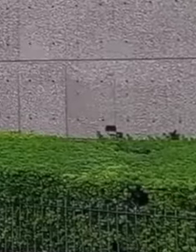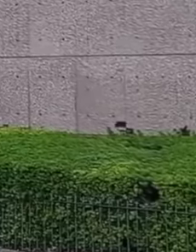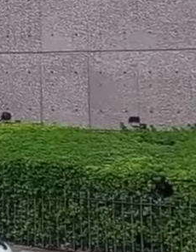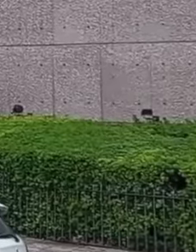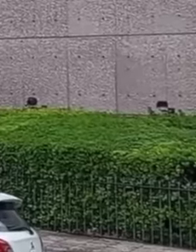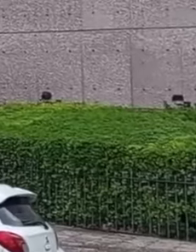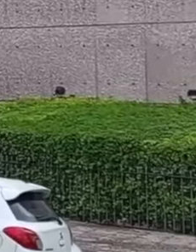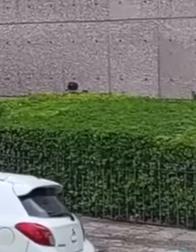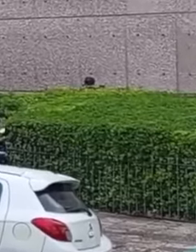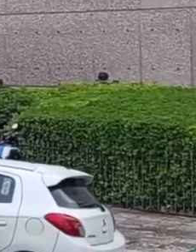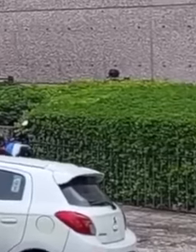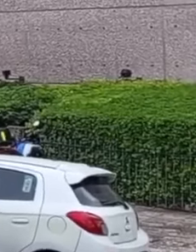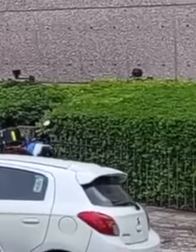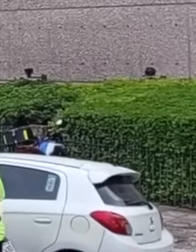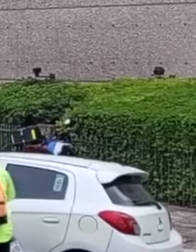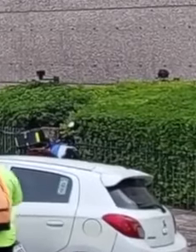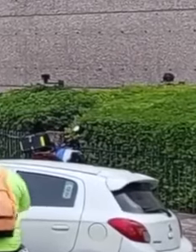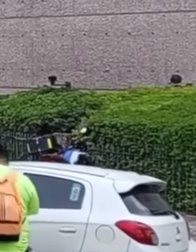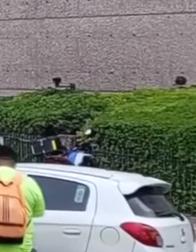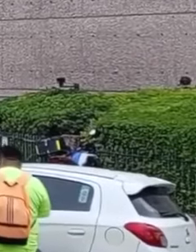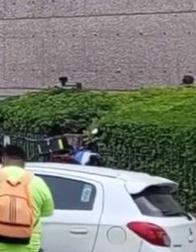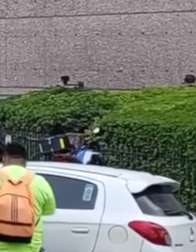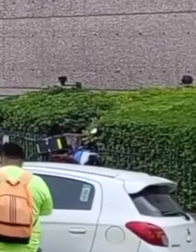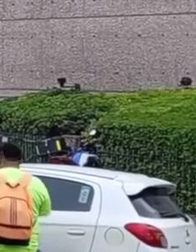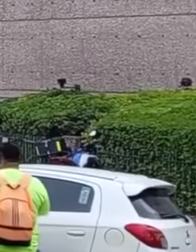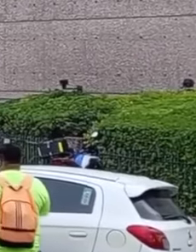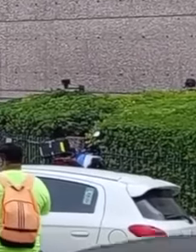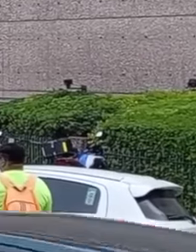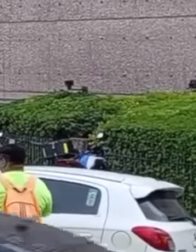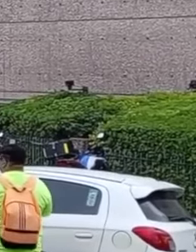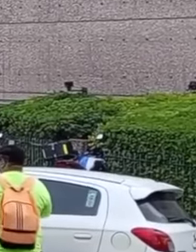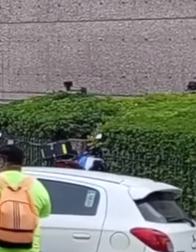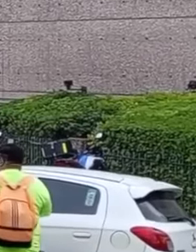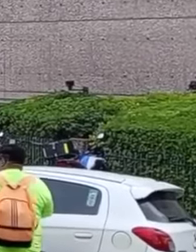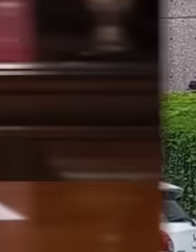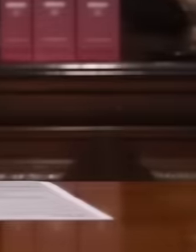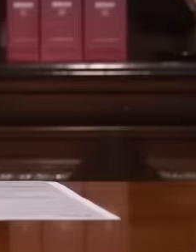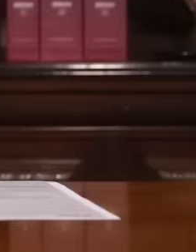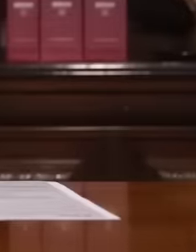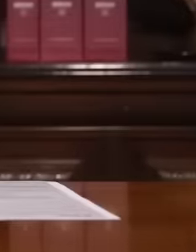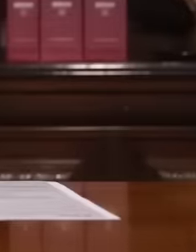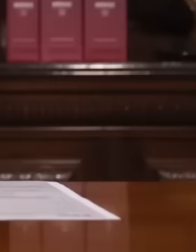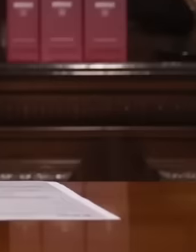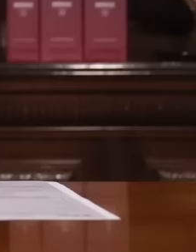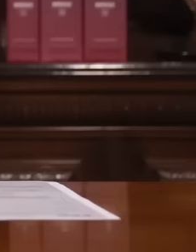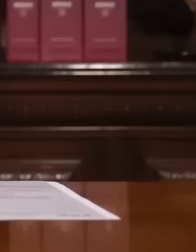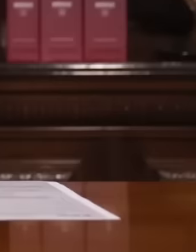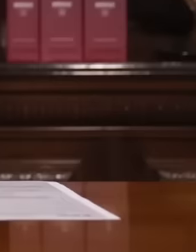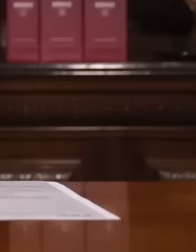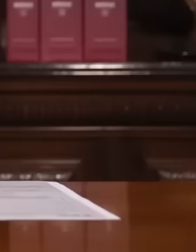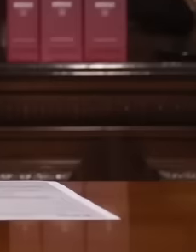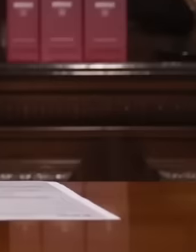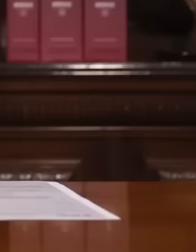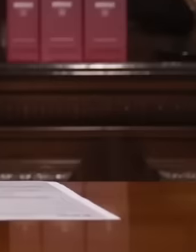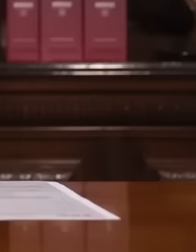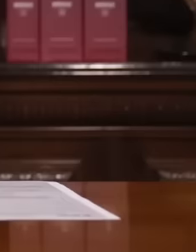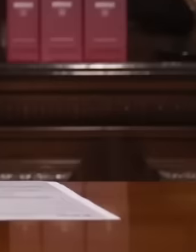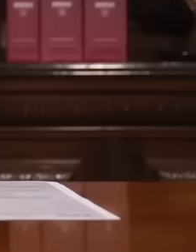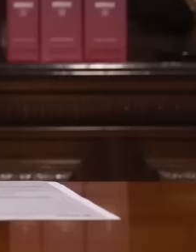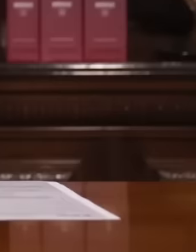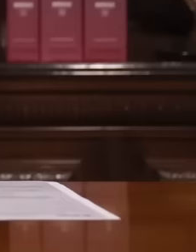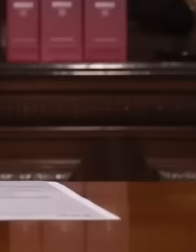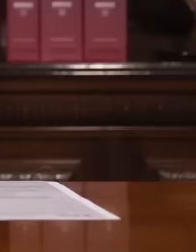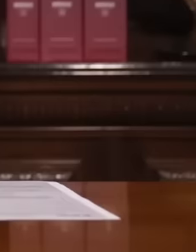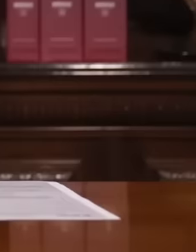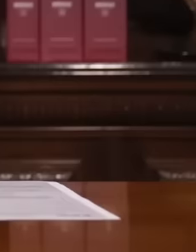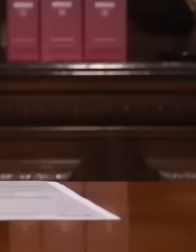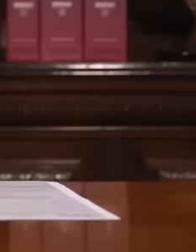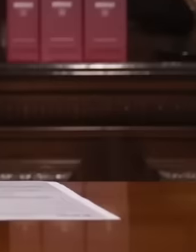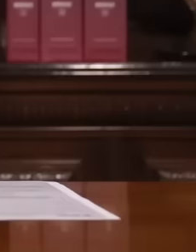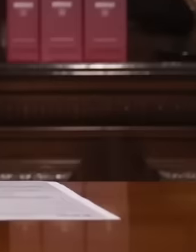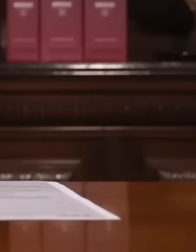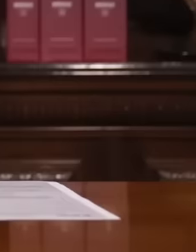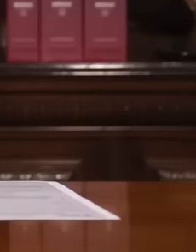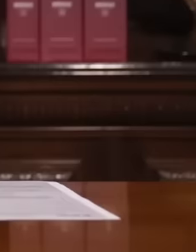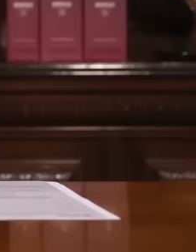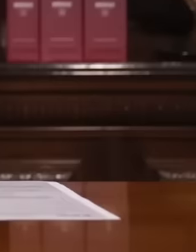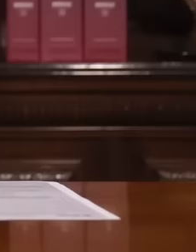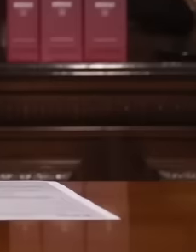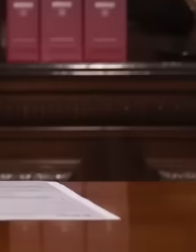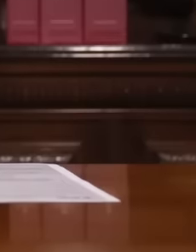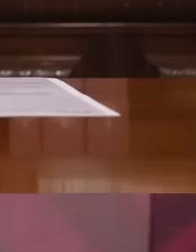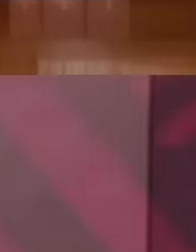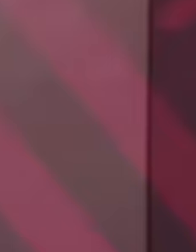costs the new judicial reform initiated by President Andrés Manuel López act today at the